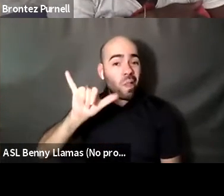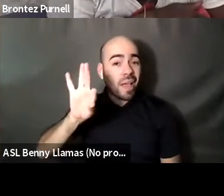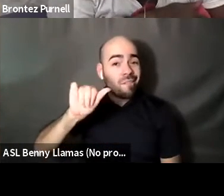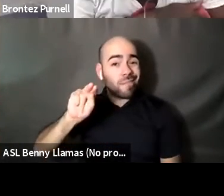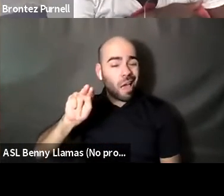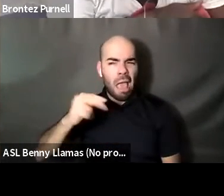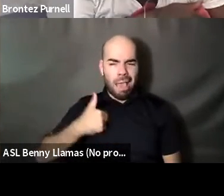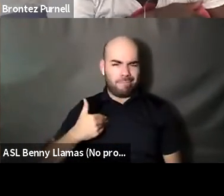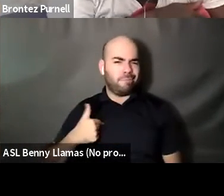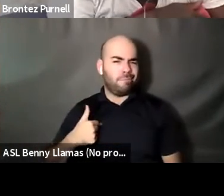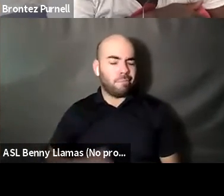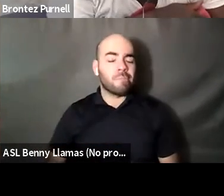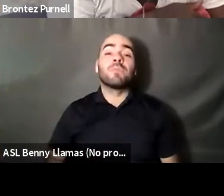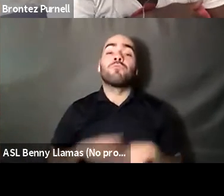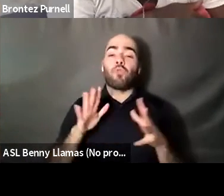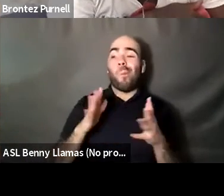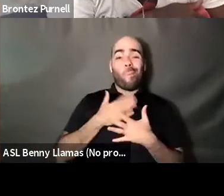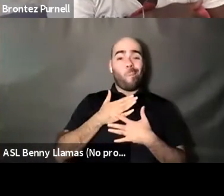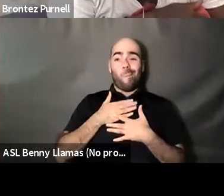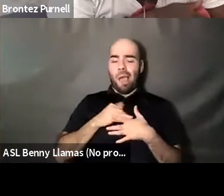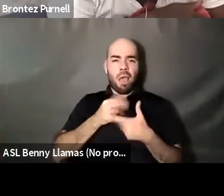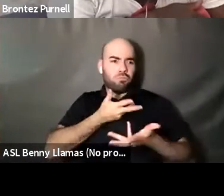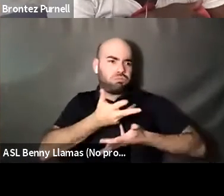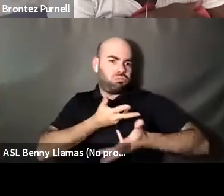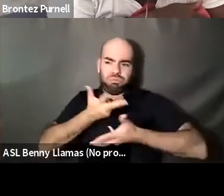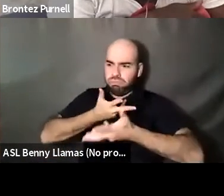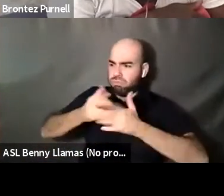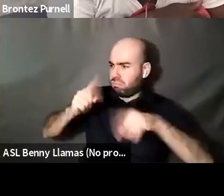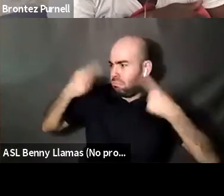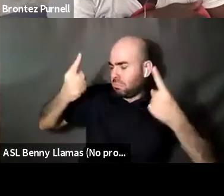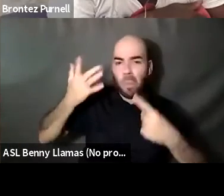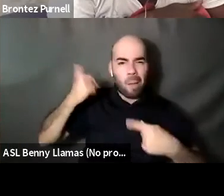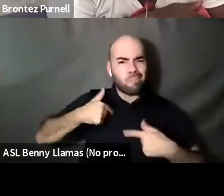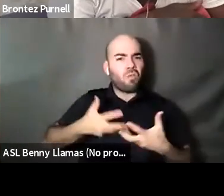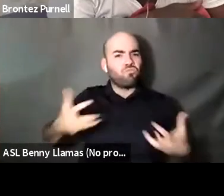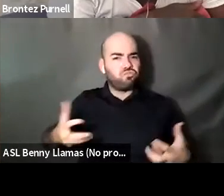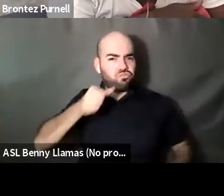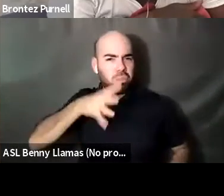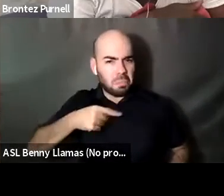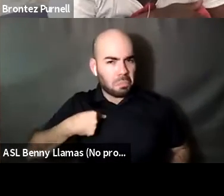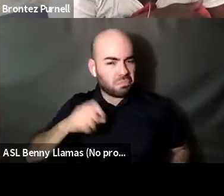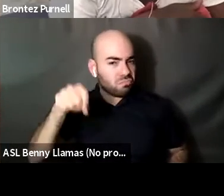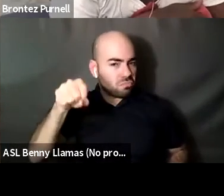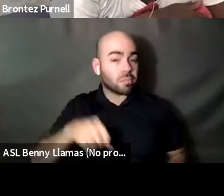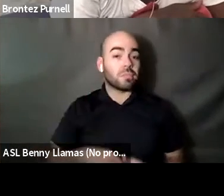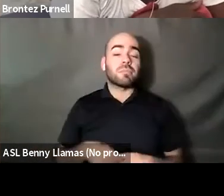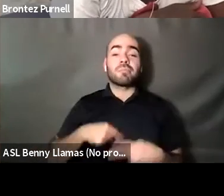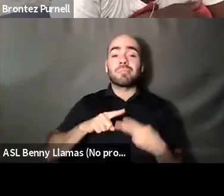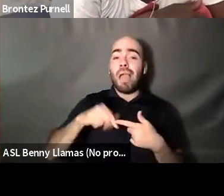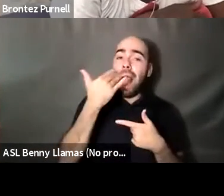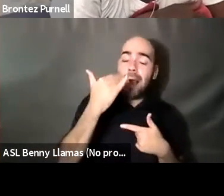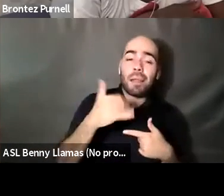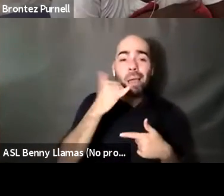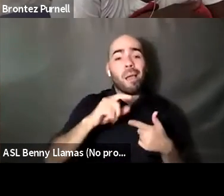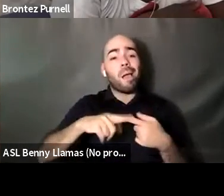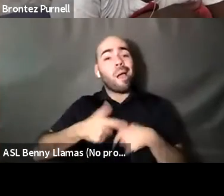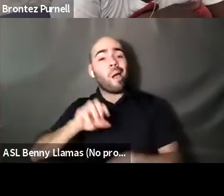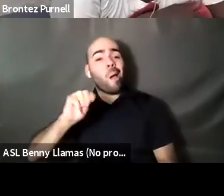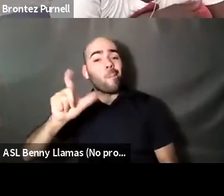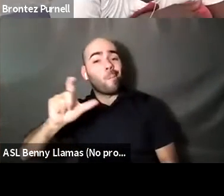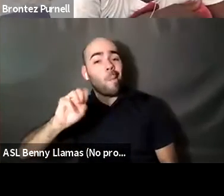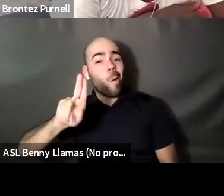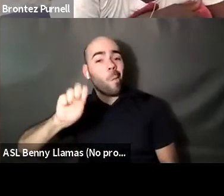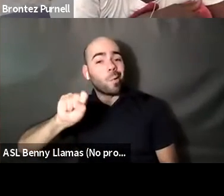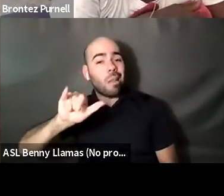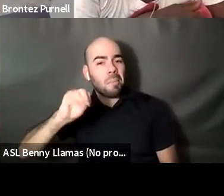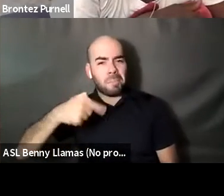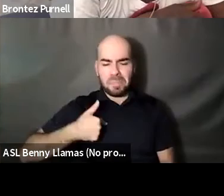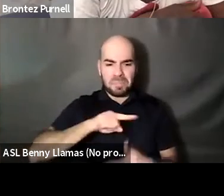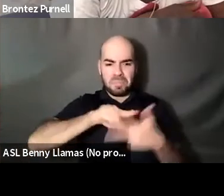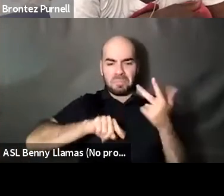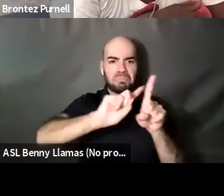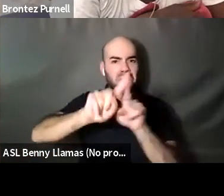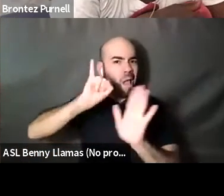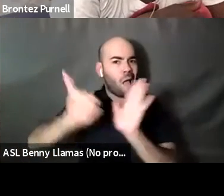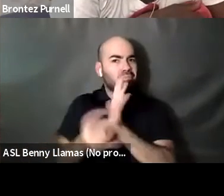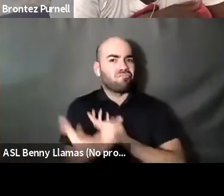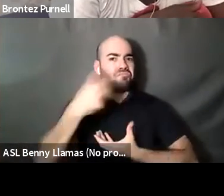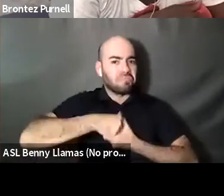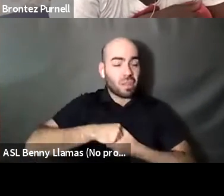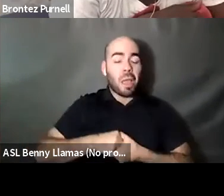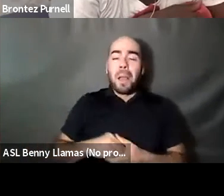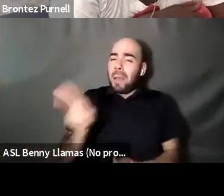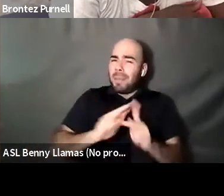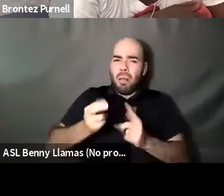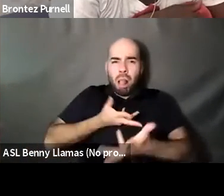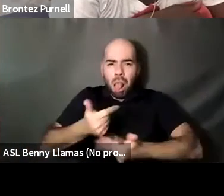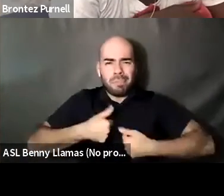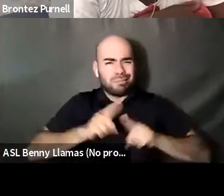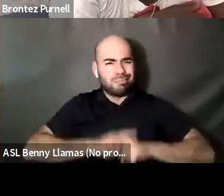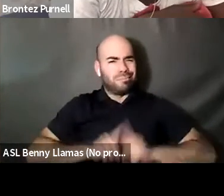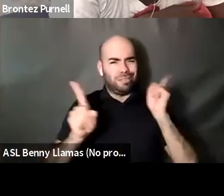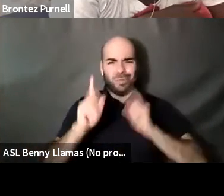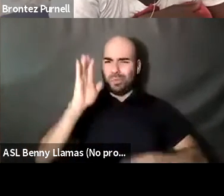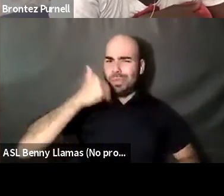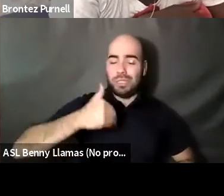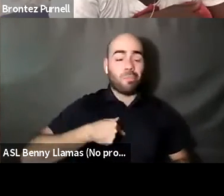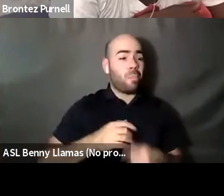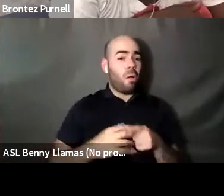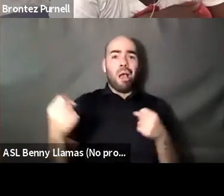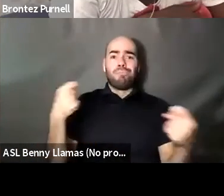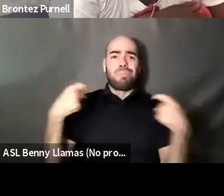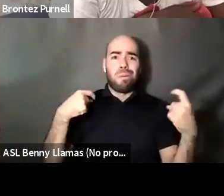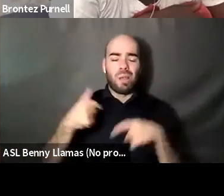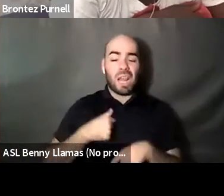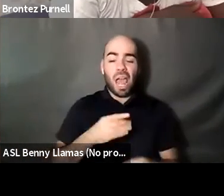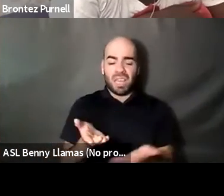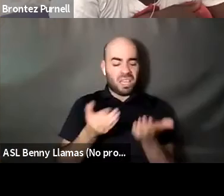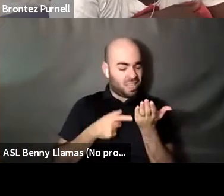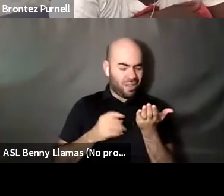Randa Jarrar she/they: The interactions. I've gotten over the years, because I'm a fat woman. Um, and because I'm Arab and Muslim I've gotten like these weird reactions that are just I put them in a file, and it's just basically people have PHOTOSHOPPED ME ON on like